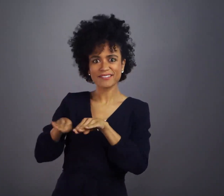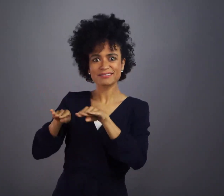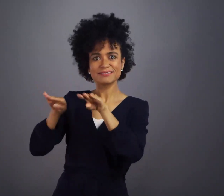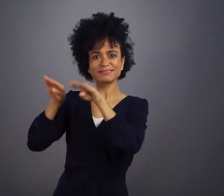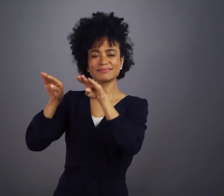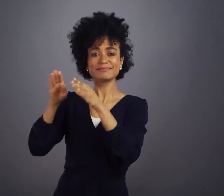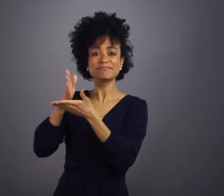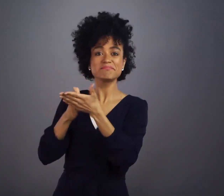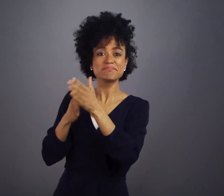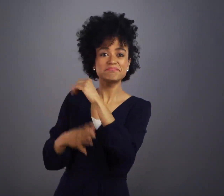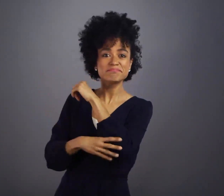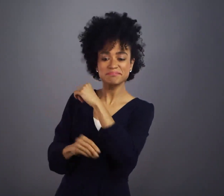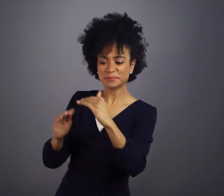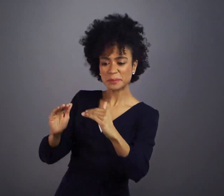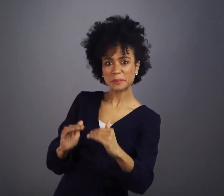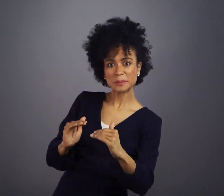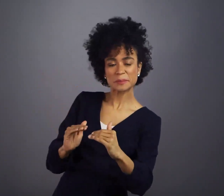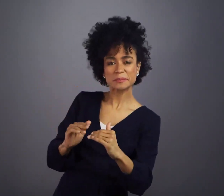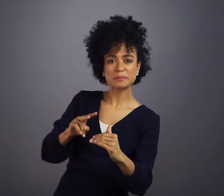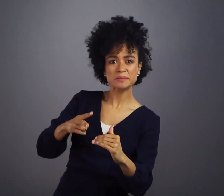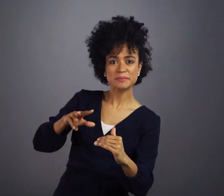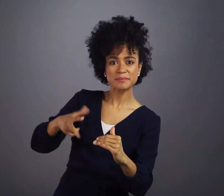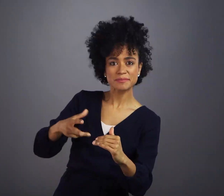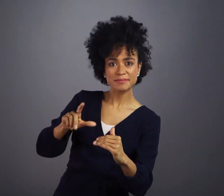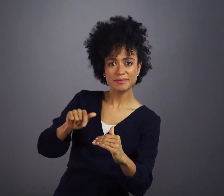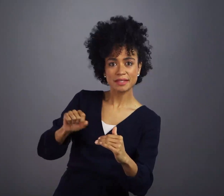democracy pervade the vessel